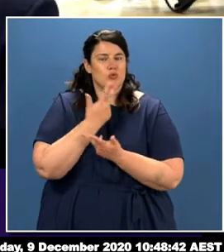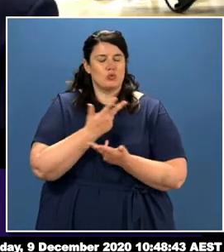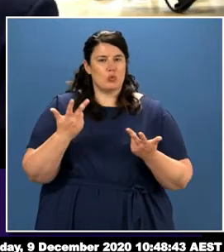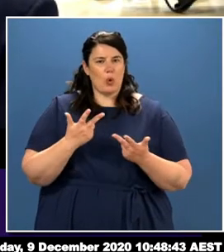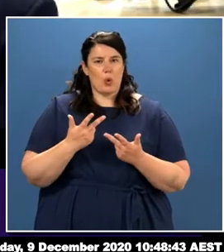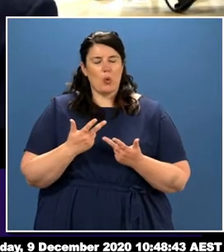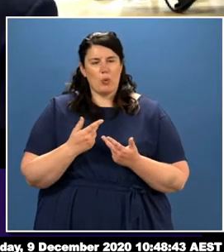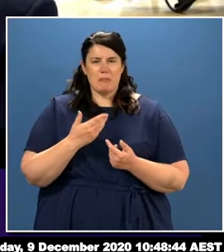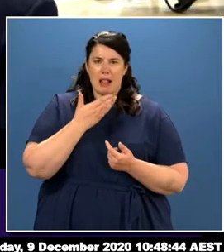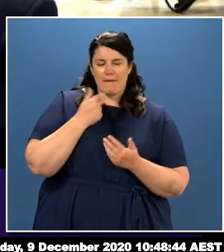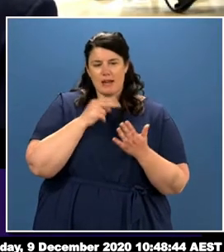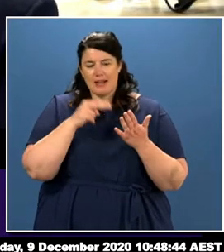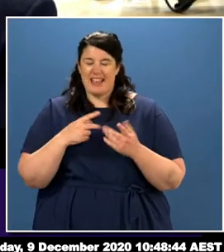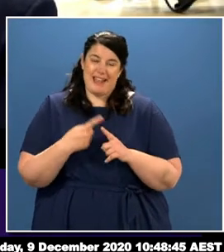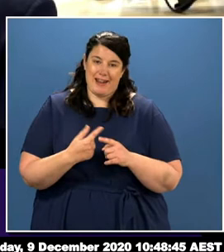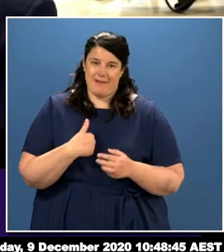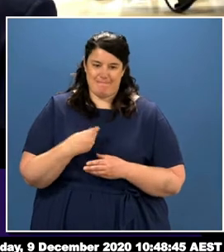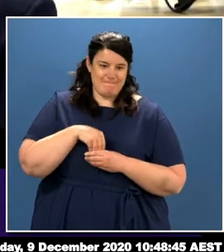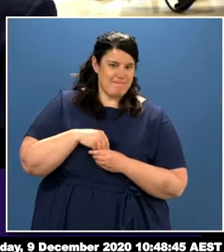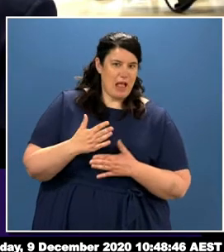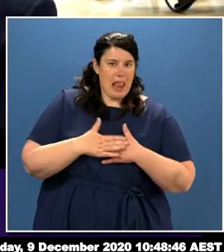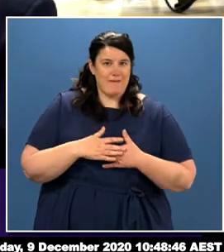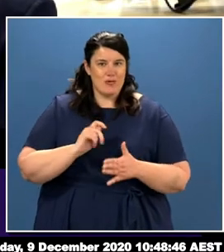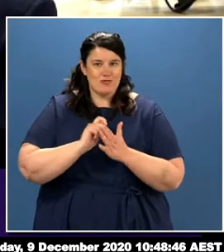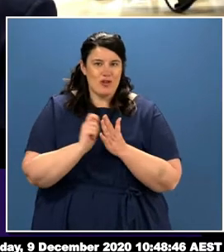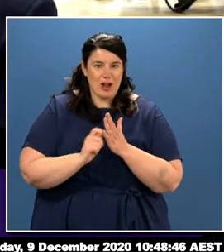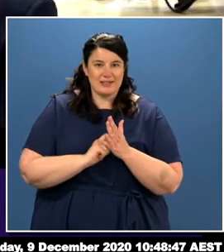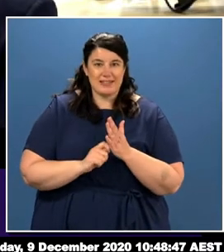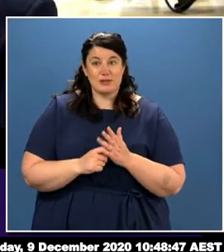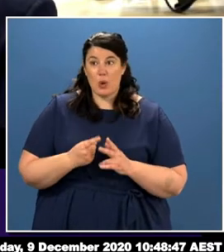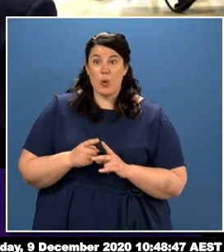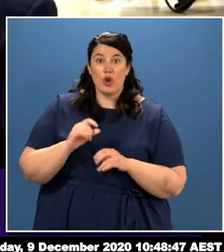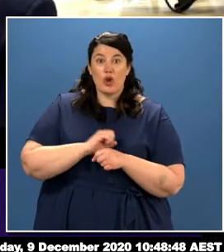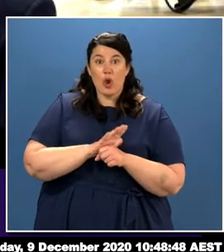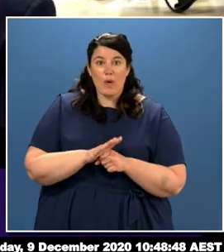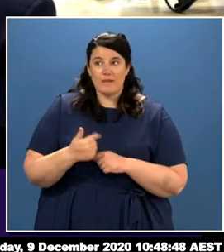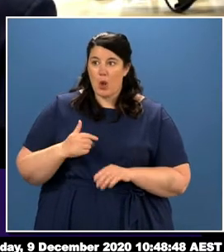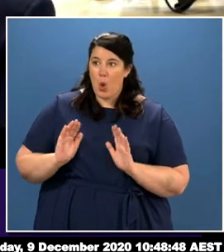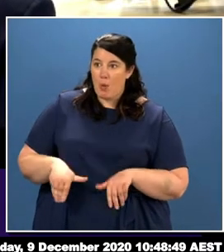And I love to write. So in isolation, when isolation started, I thought why not.